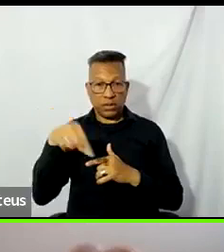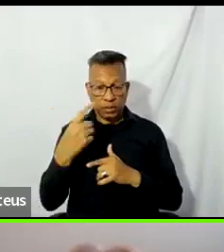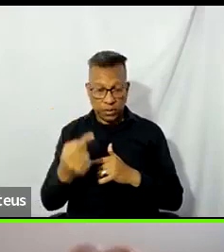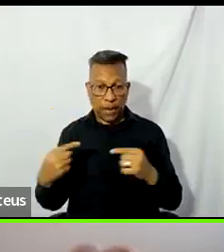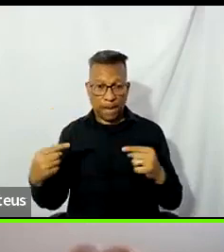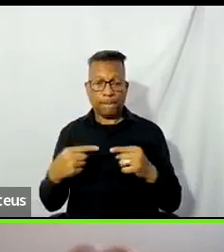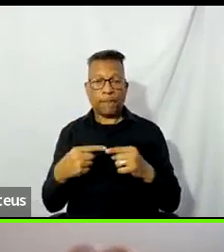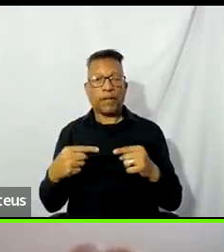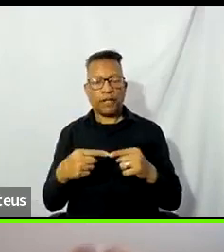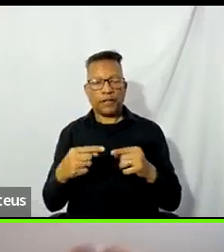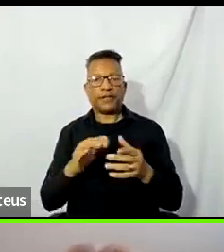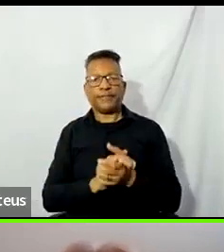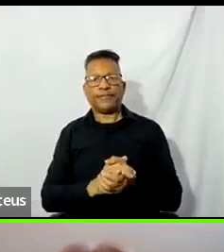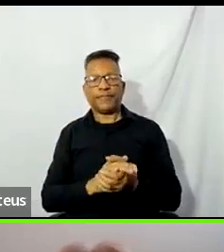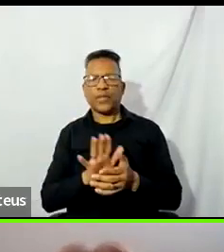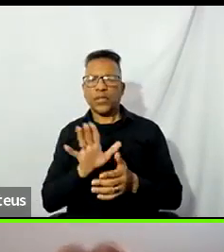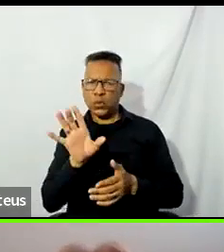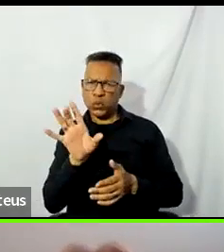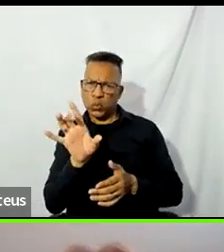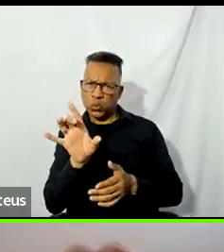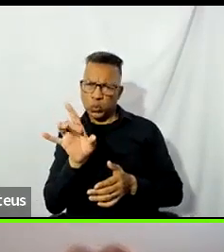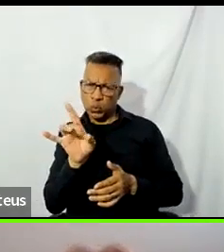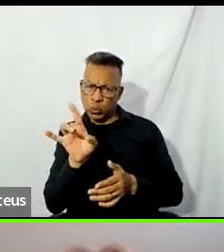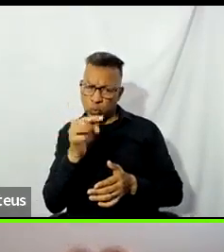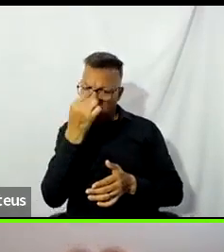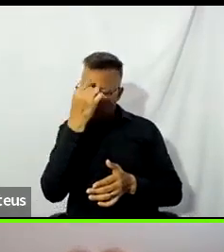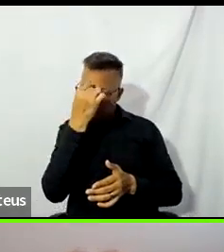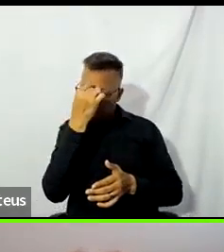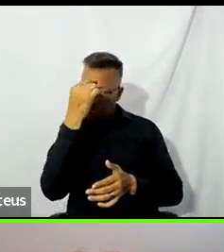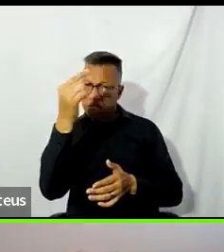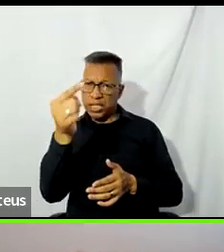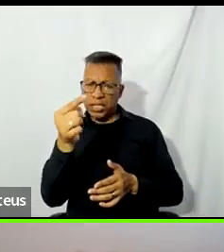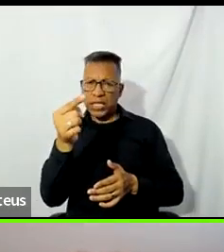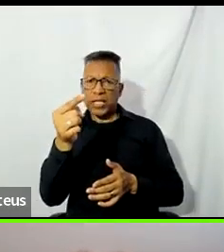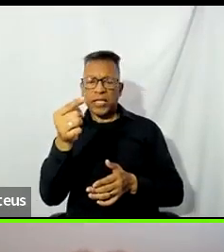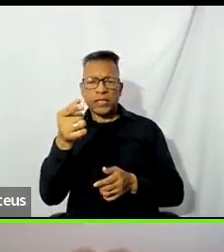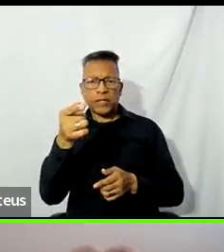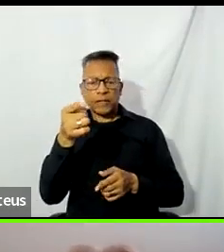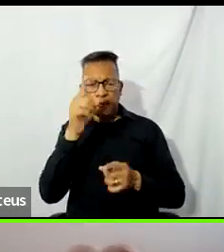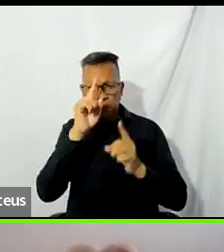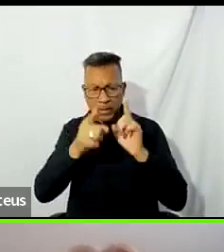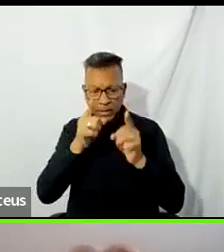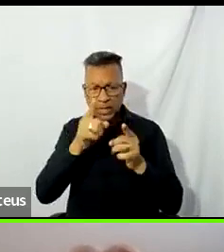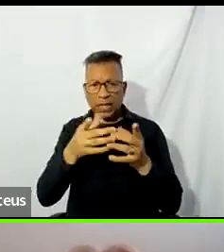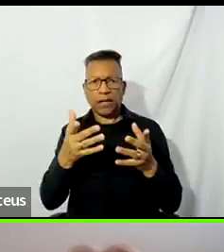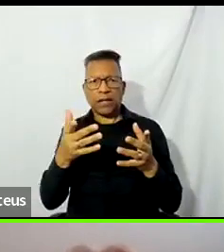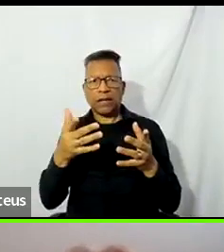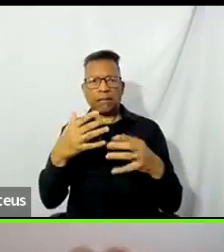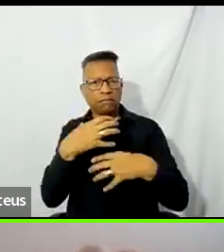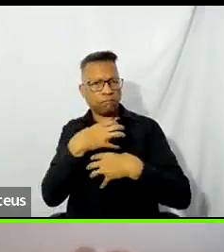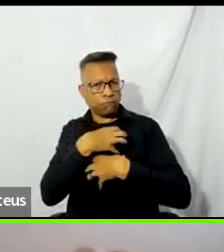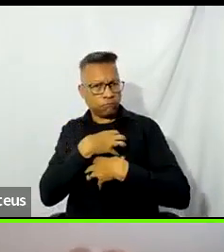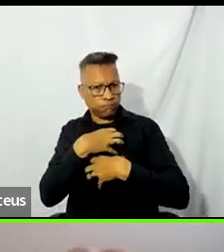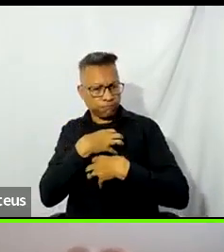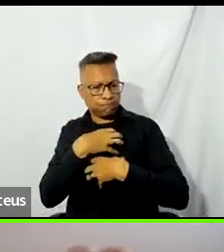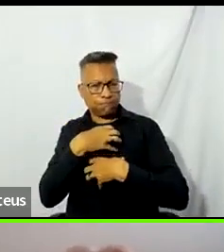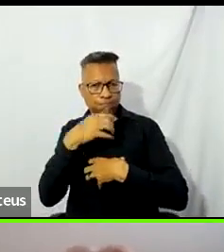it's not so much the It's not so much the beside you of controlling behavior as you said , set , set an alarm clock in the morning, and you know we wake morning, and you know we wake up